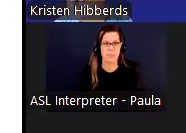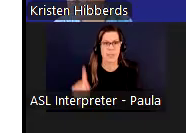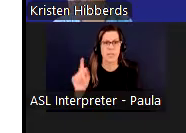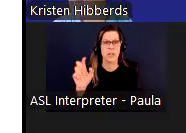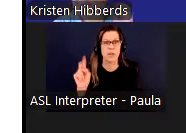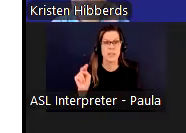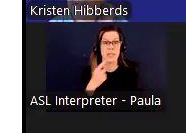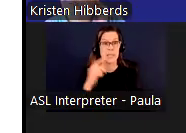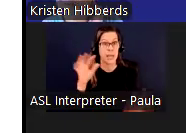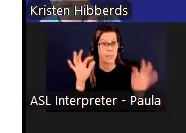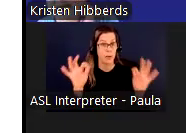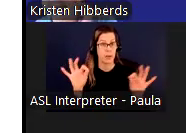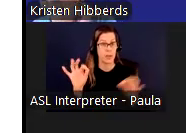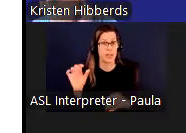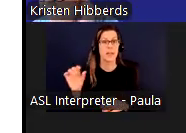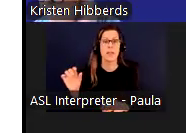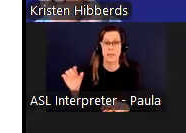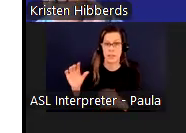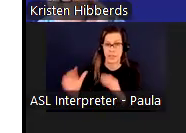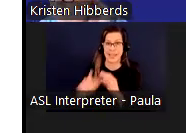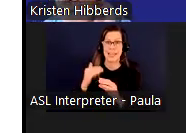Susanna put my e-mail in the chat.